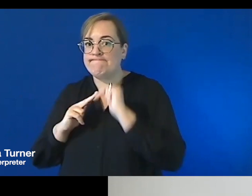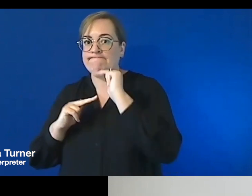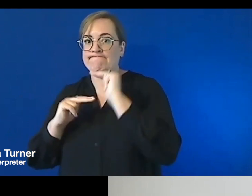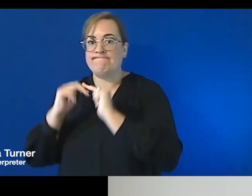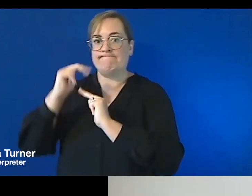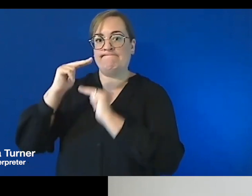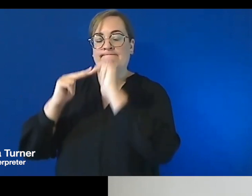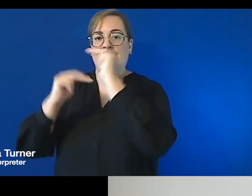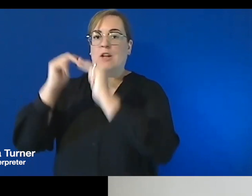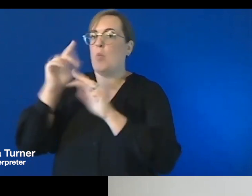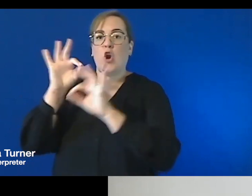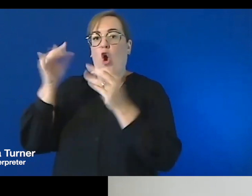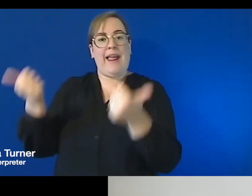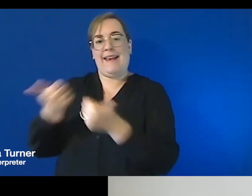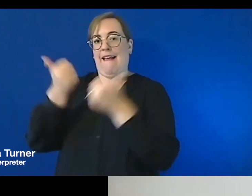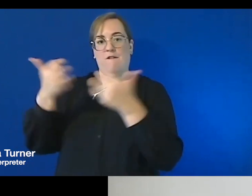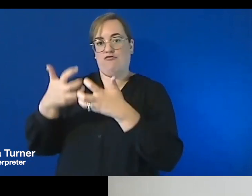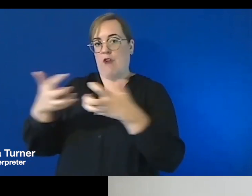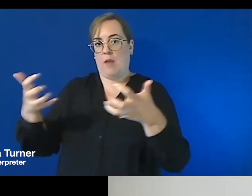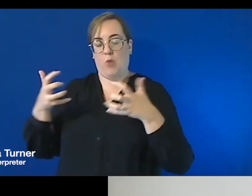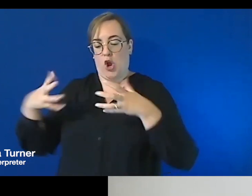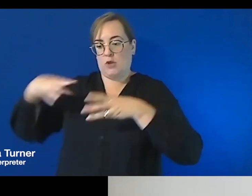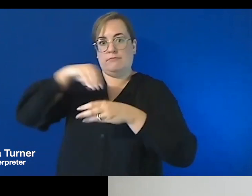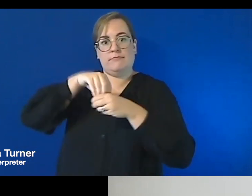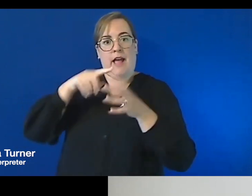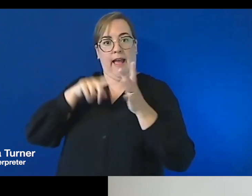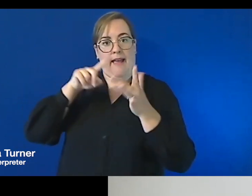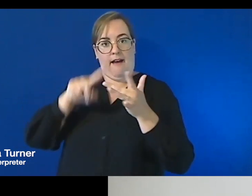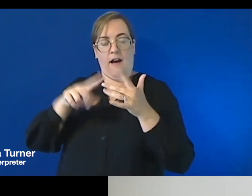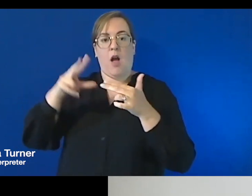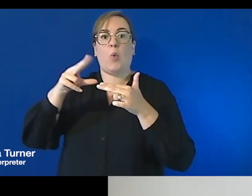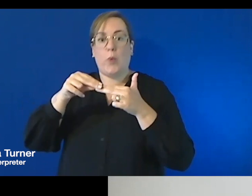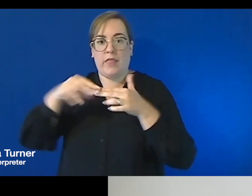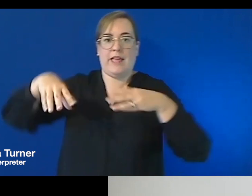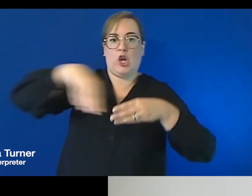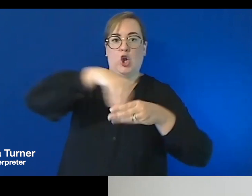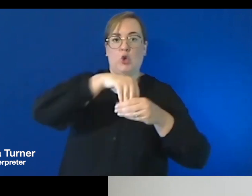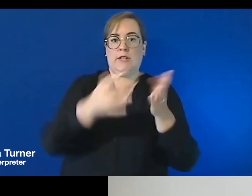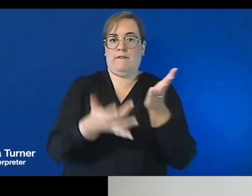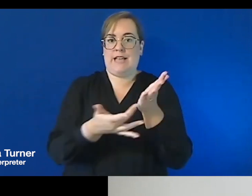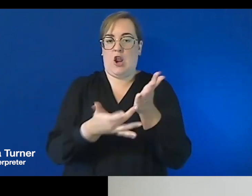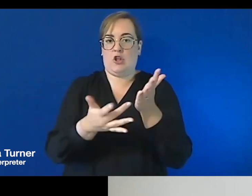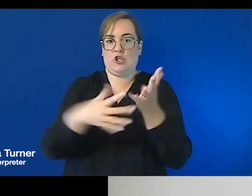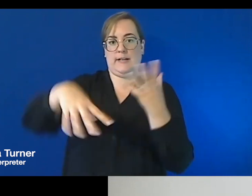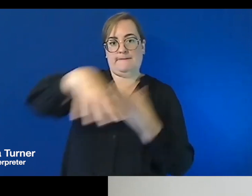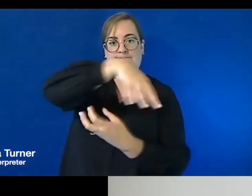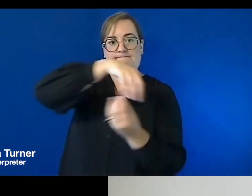focused on AI and inclusive technology and specifically related to young adults and children.